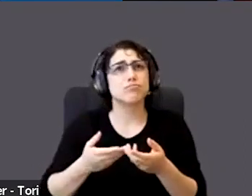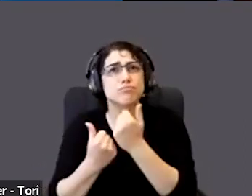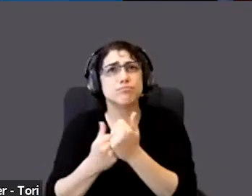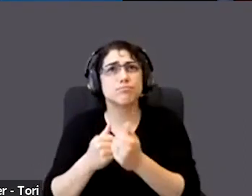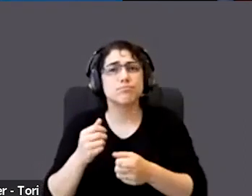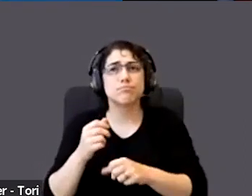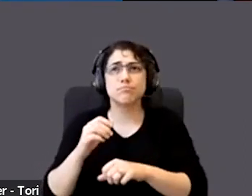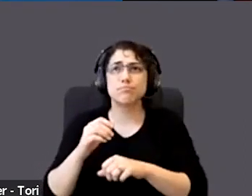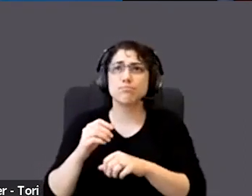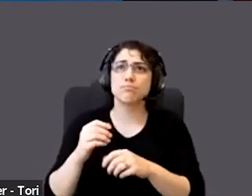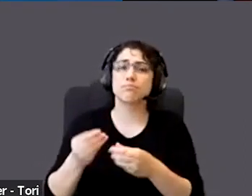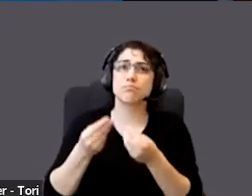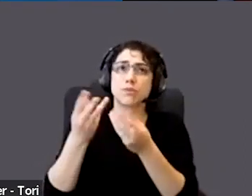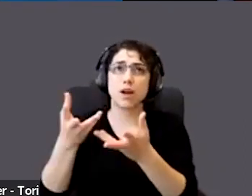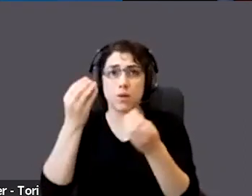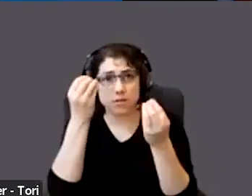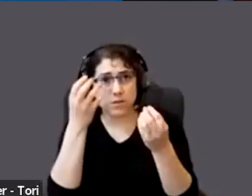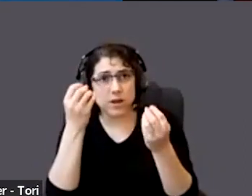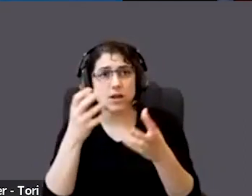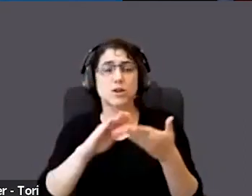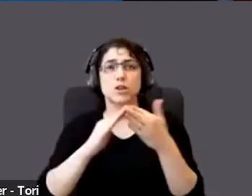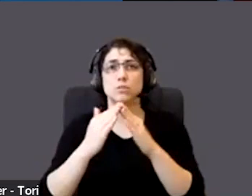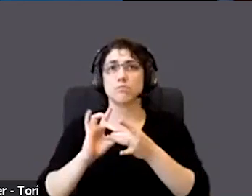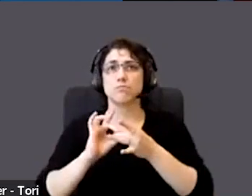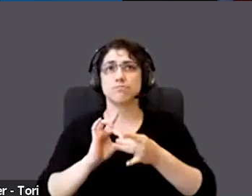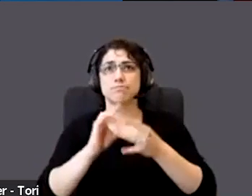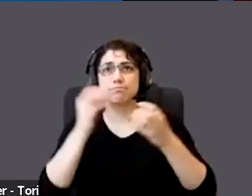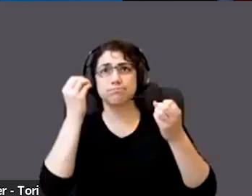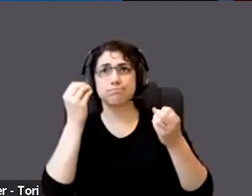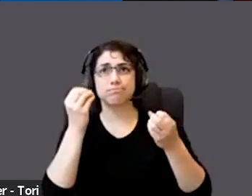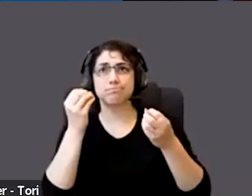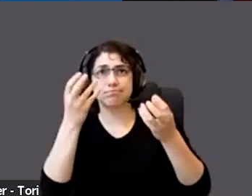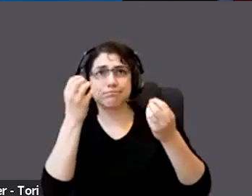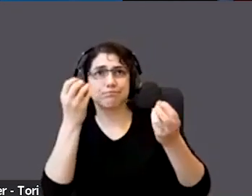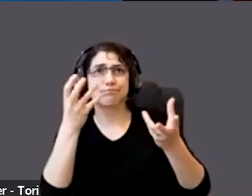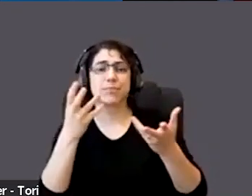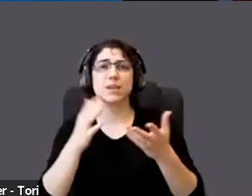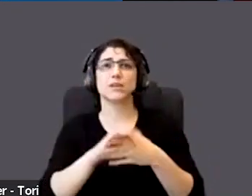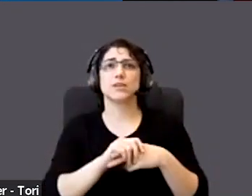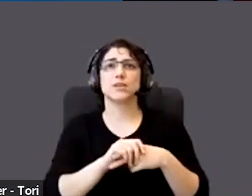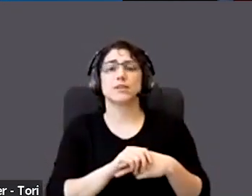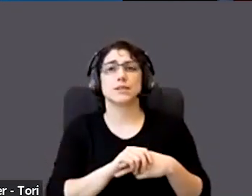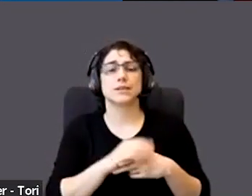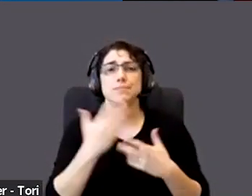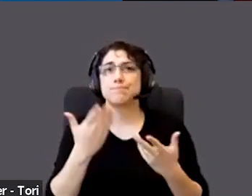to support community-based organizations with information for, you know, parents --